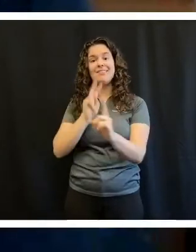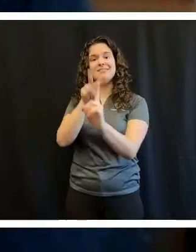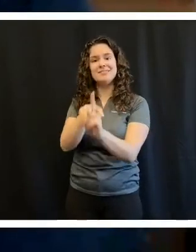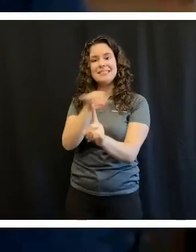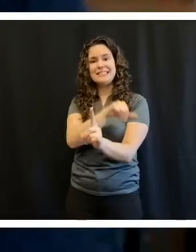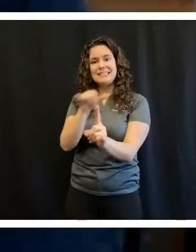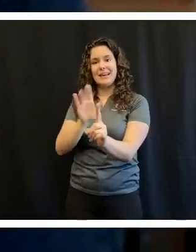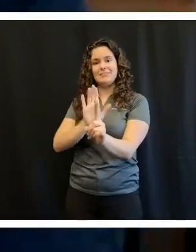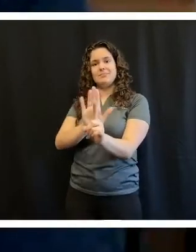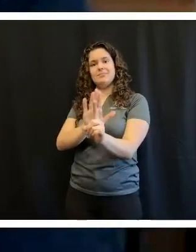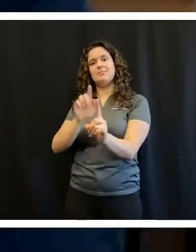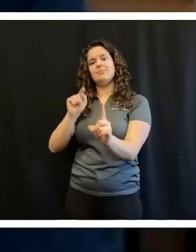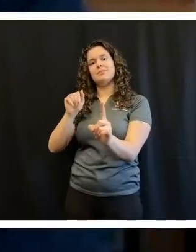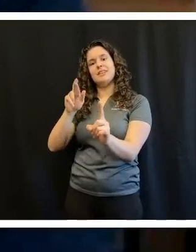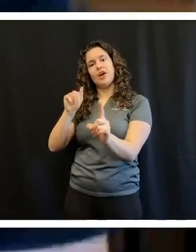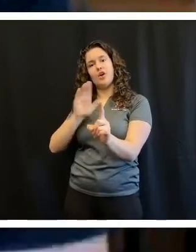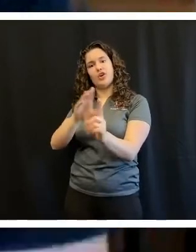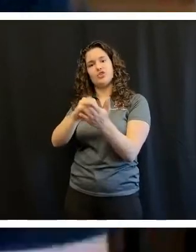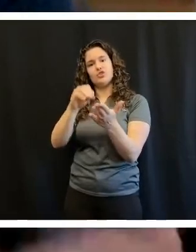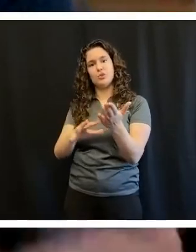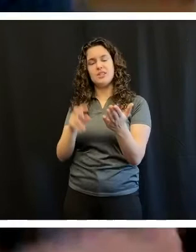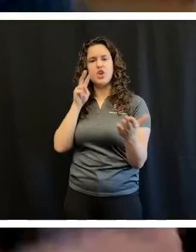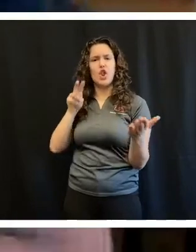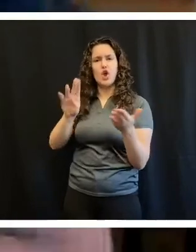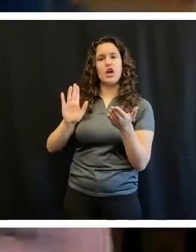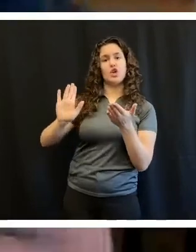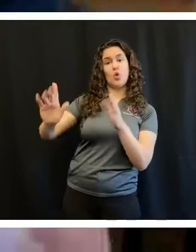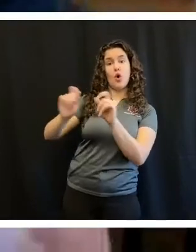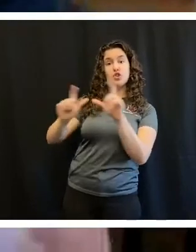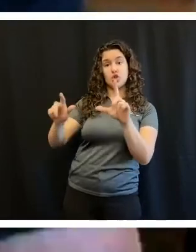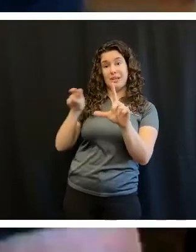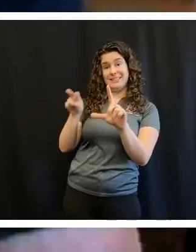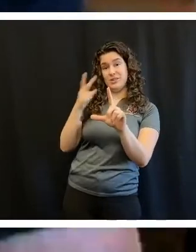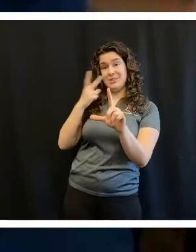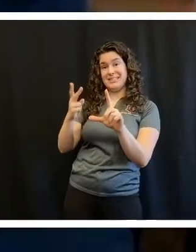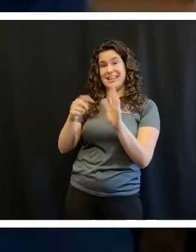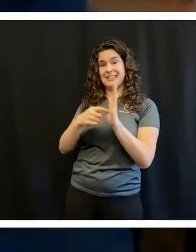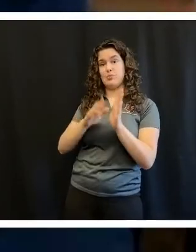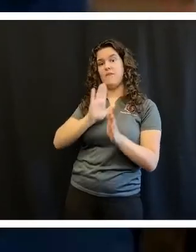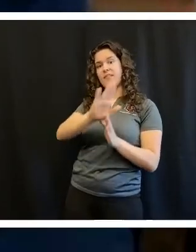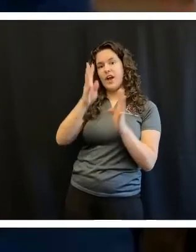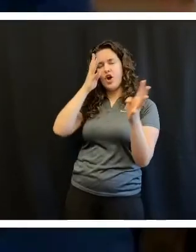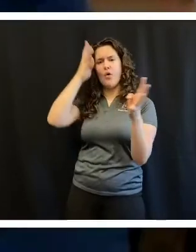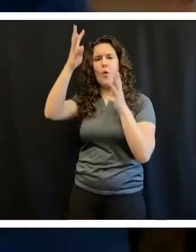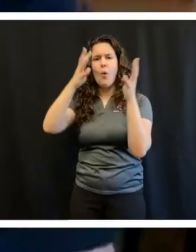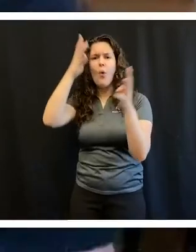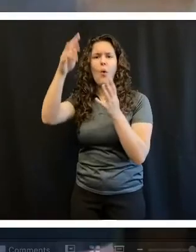to see some examples of their writing, of their creativity, of some of their expression.